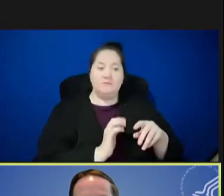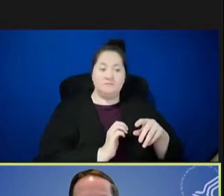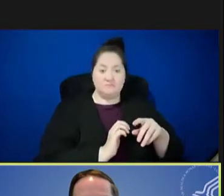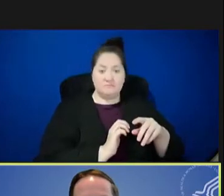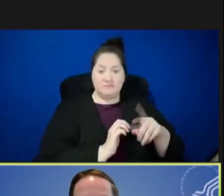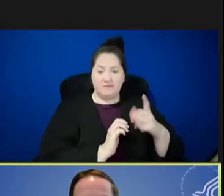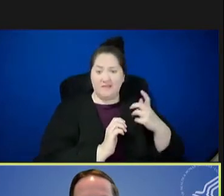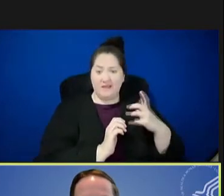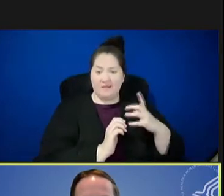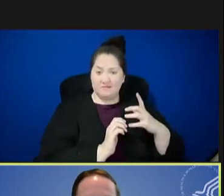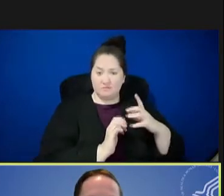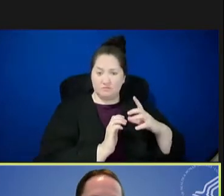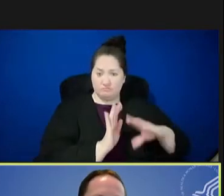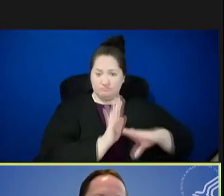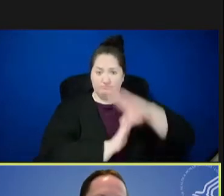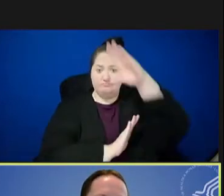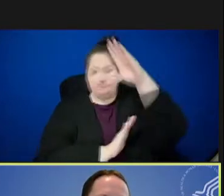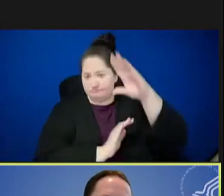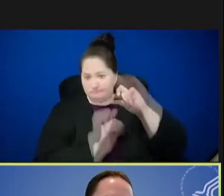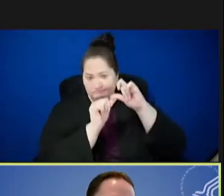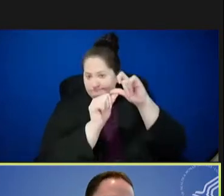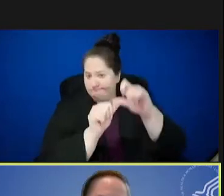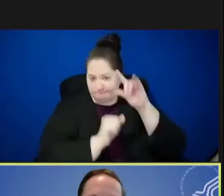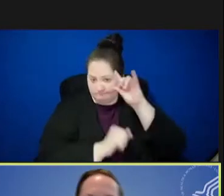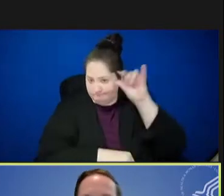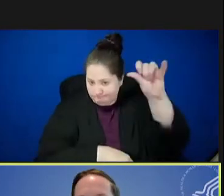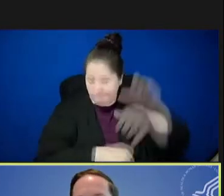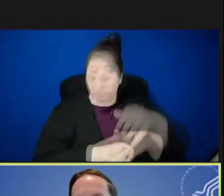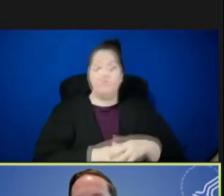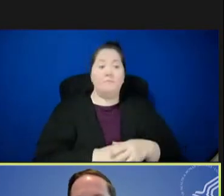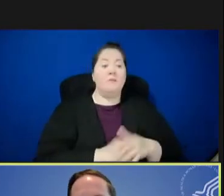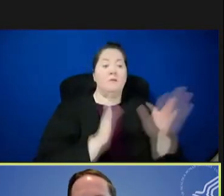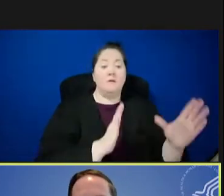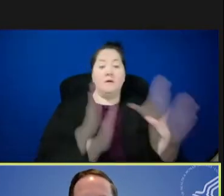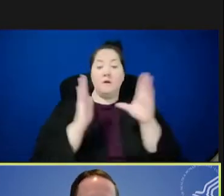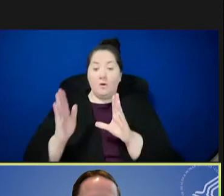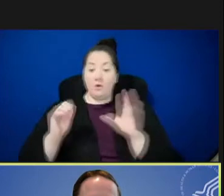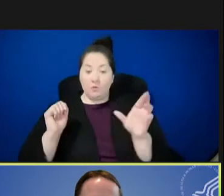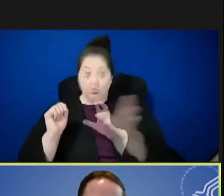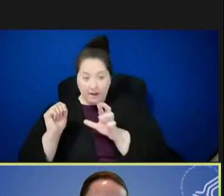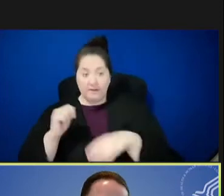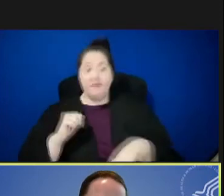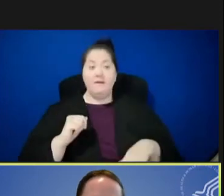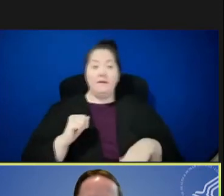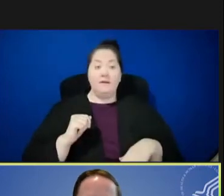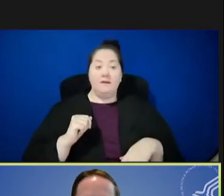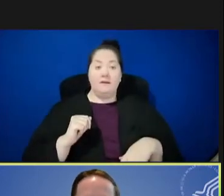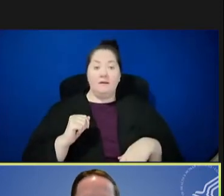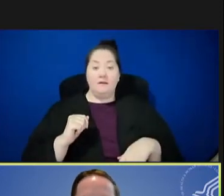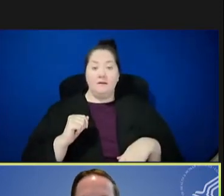growth pattern there. Right hand side, we see the In this case, it's a graph of the